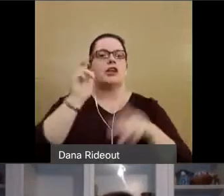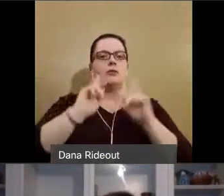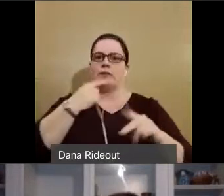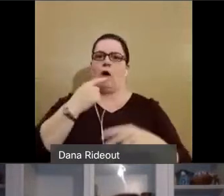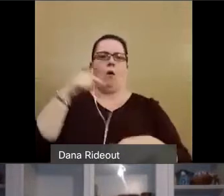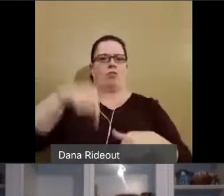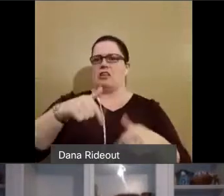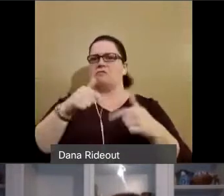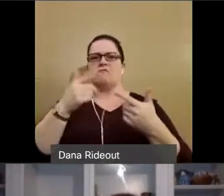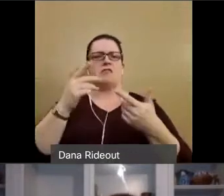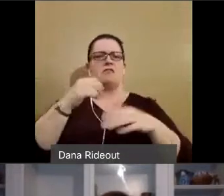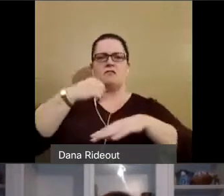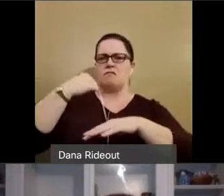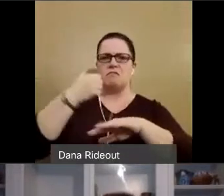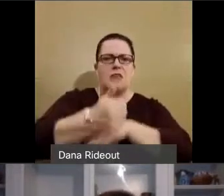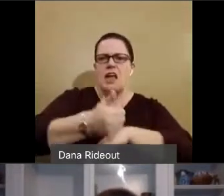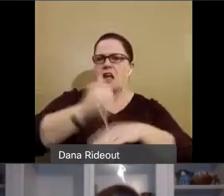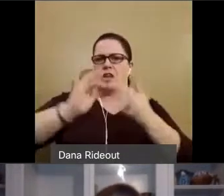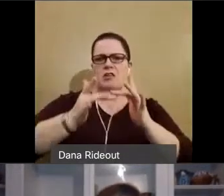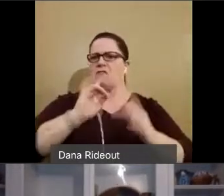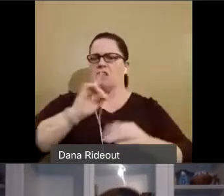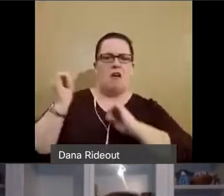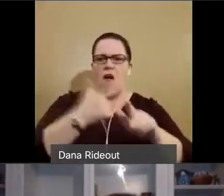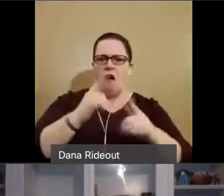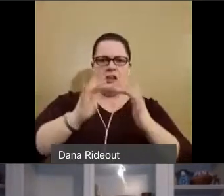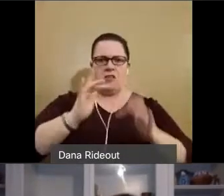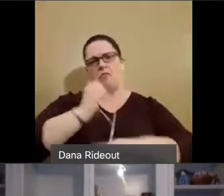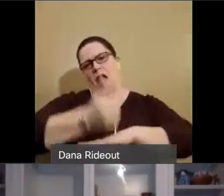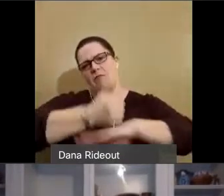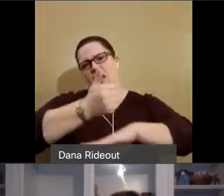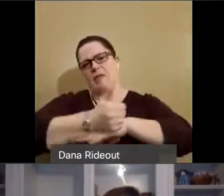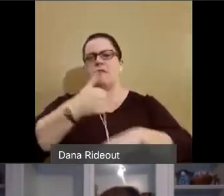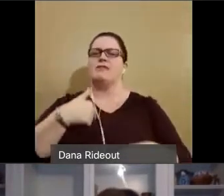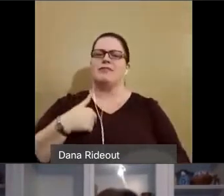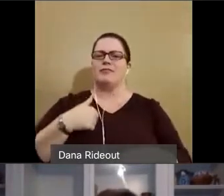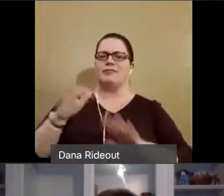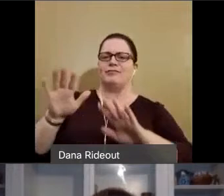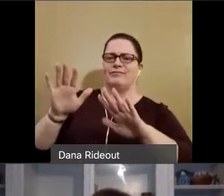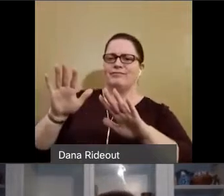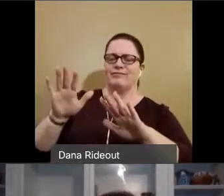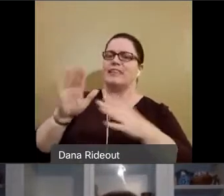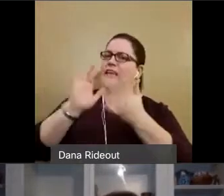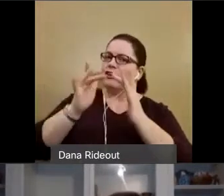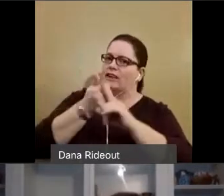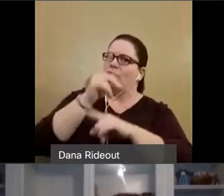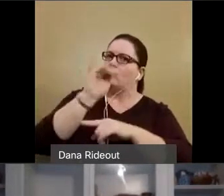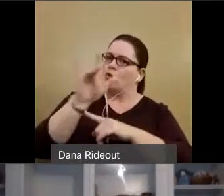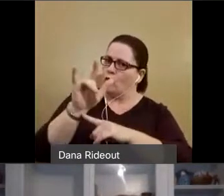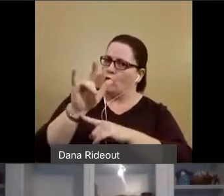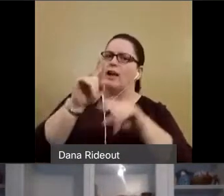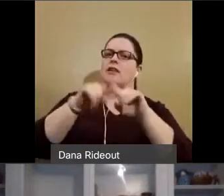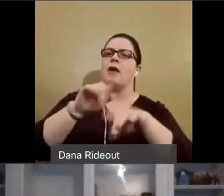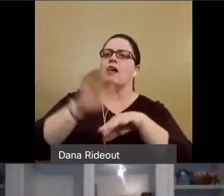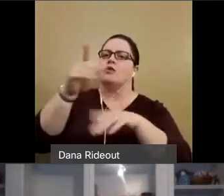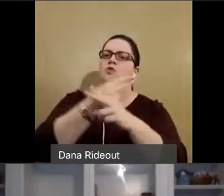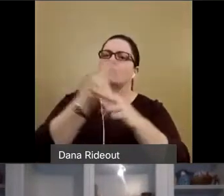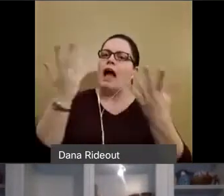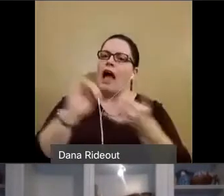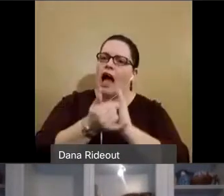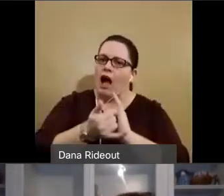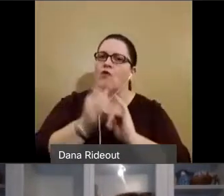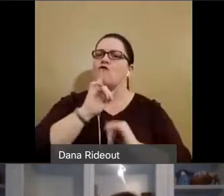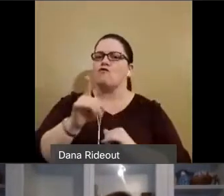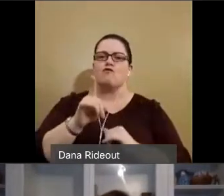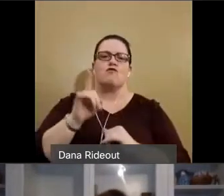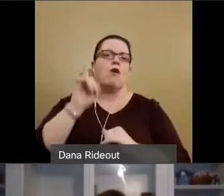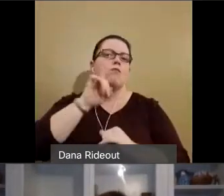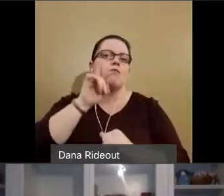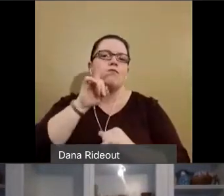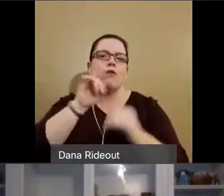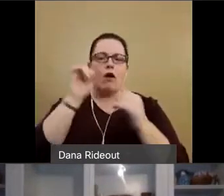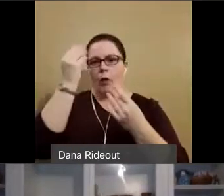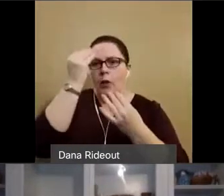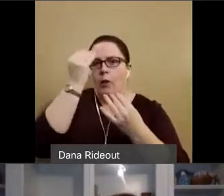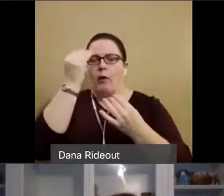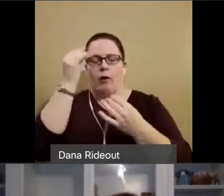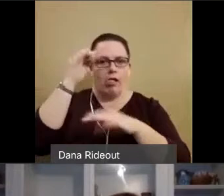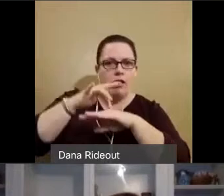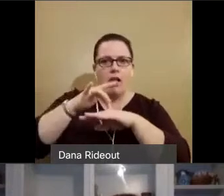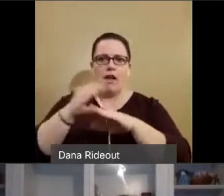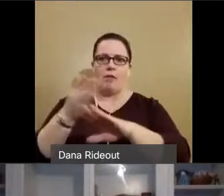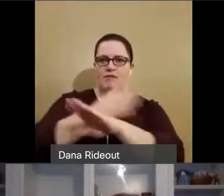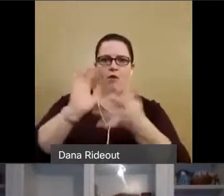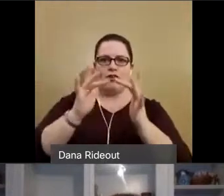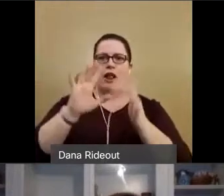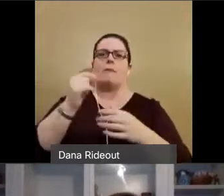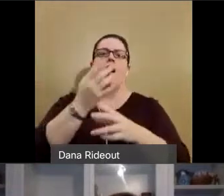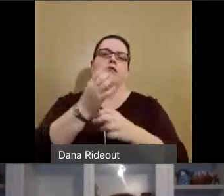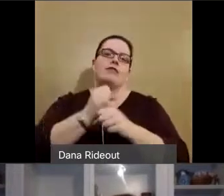Um, you know, this is, this is all the Internet, and I keep trying to remind people that the Internet is a tool it is how we use it and that conspiracy theories existed before the Internet. It just took them a little bit longer to get around. Um, so this this is more of of.